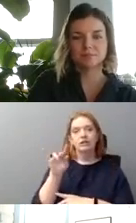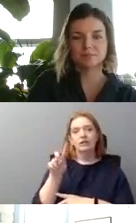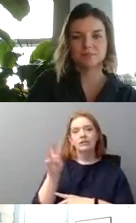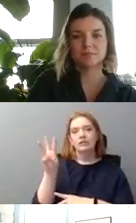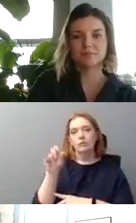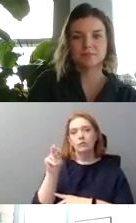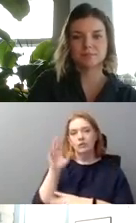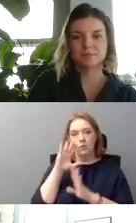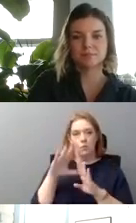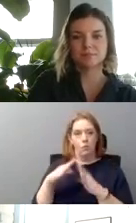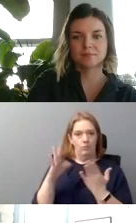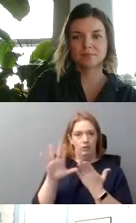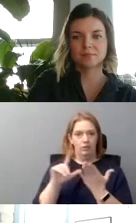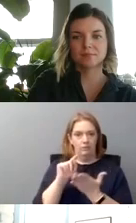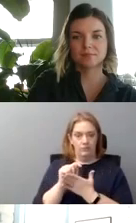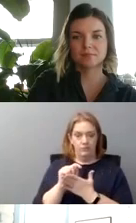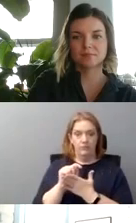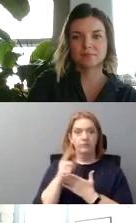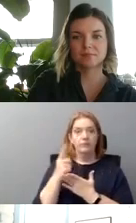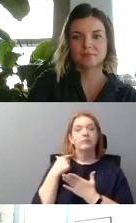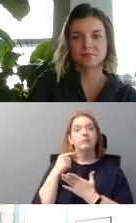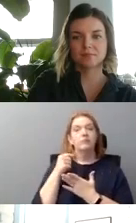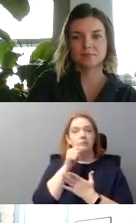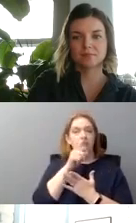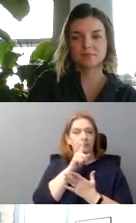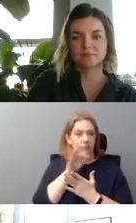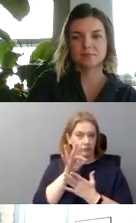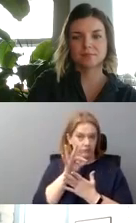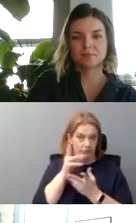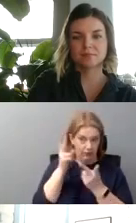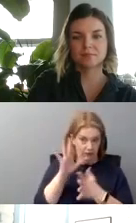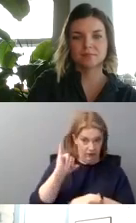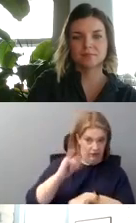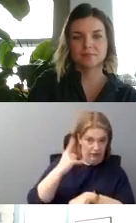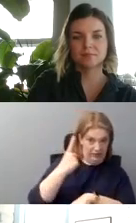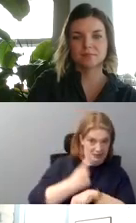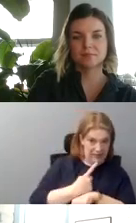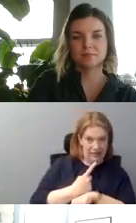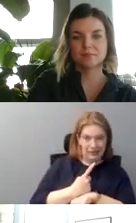and I'm not sure if we're starting to see visitors on that day, or I don't think that we're gonna,